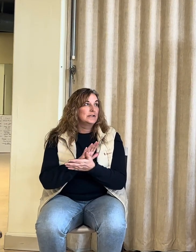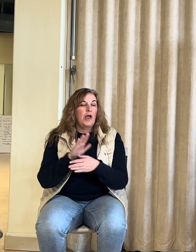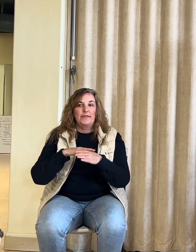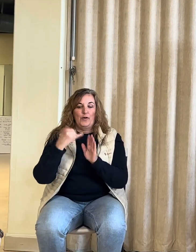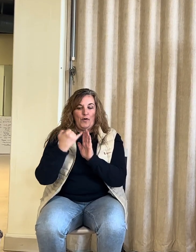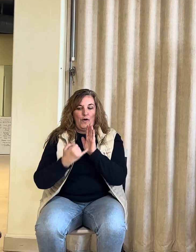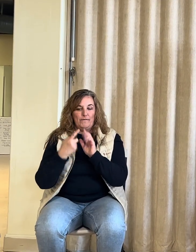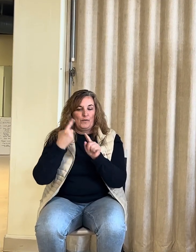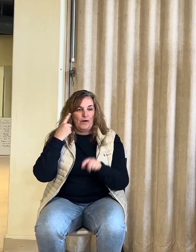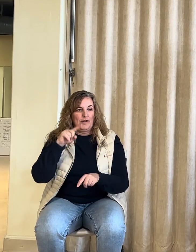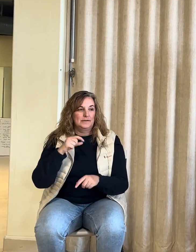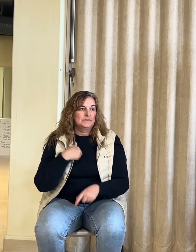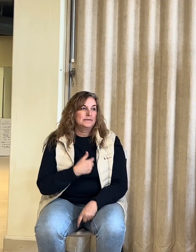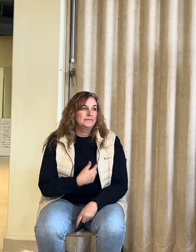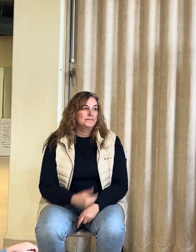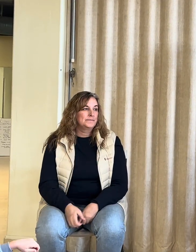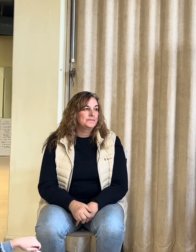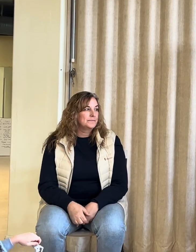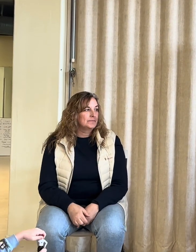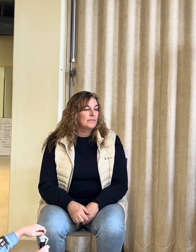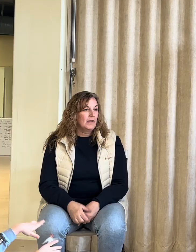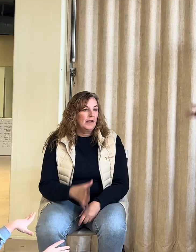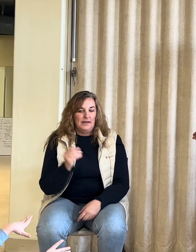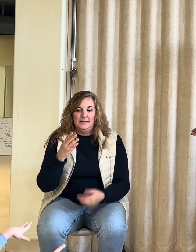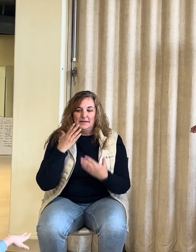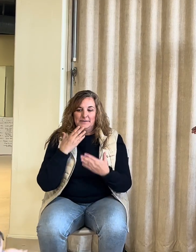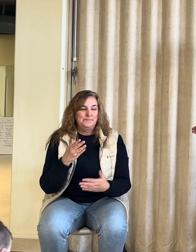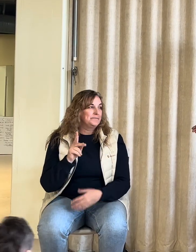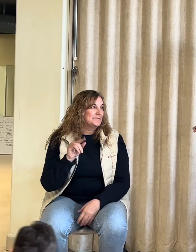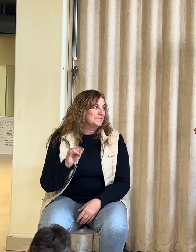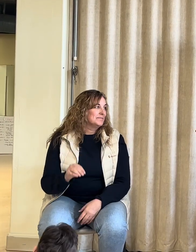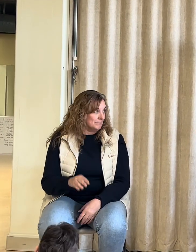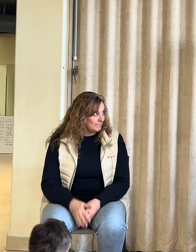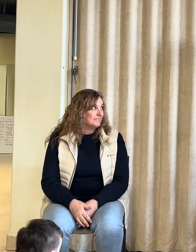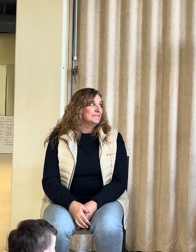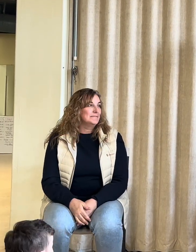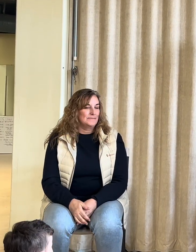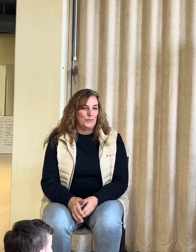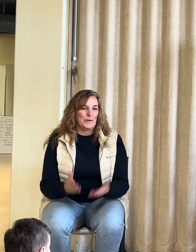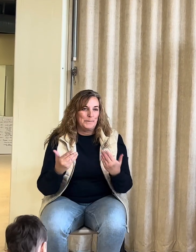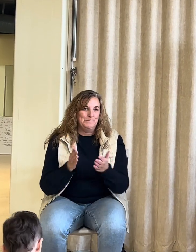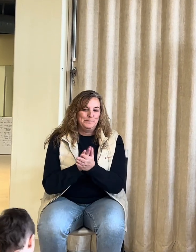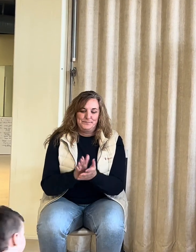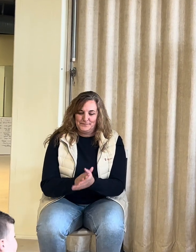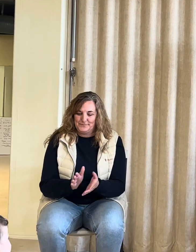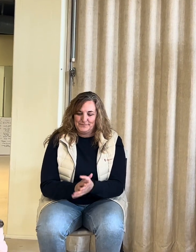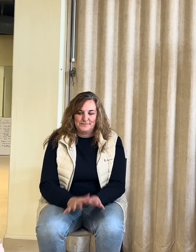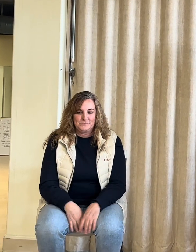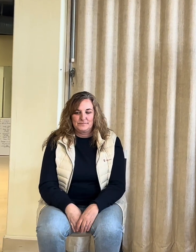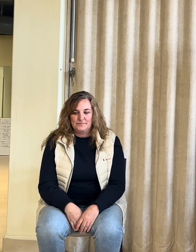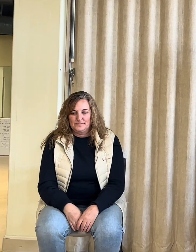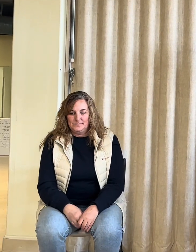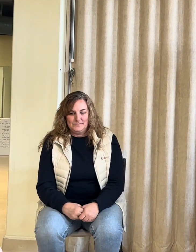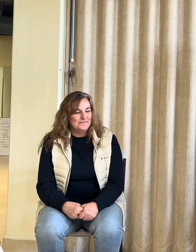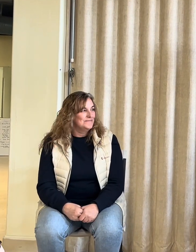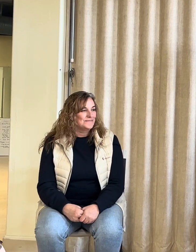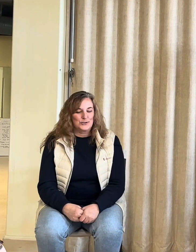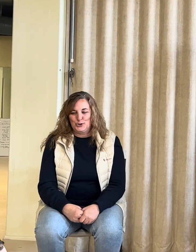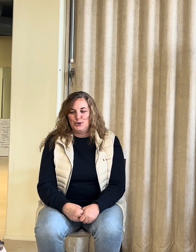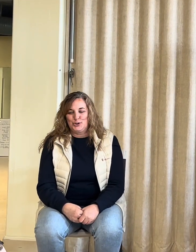us. And Miss Kim for interpreting for us.